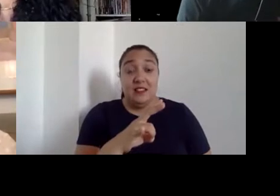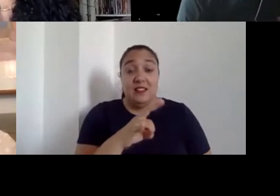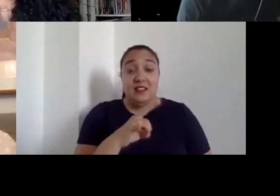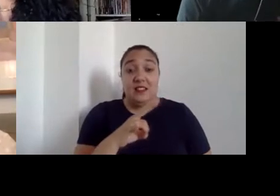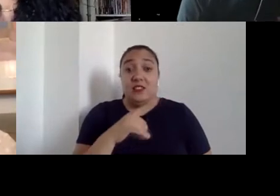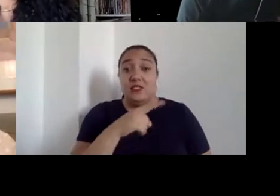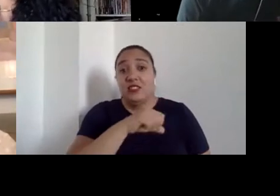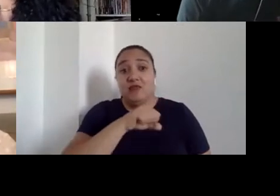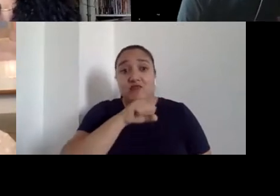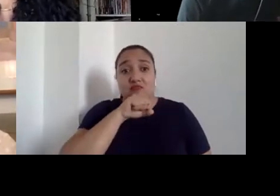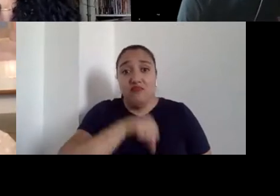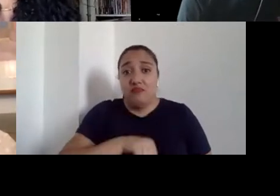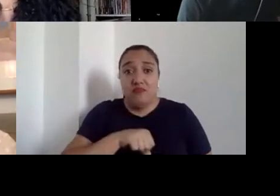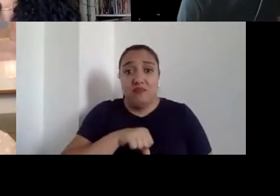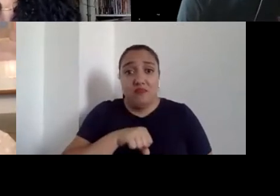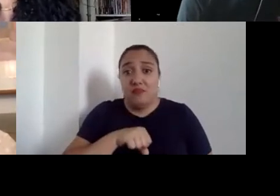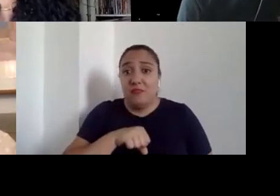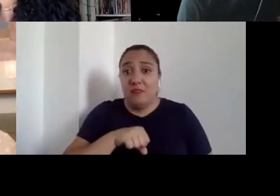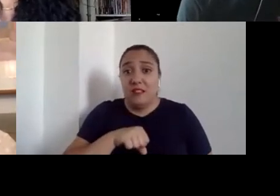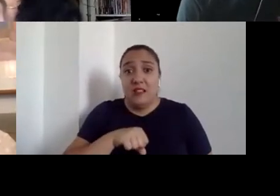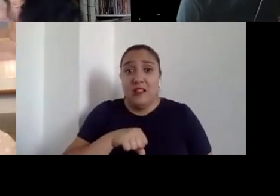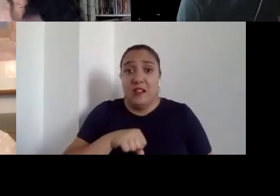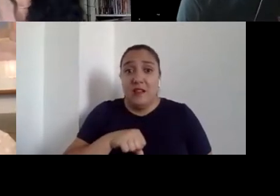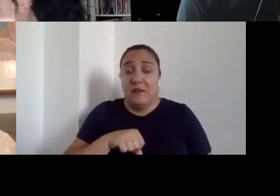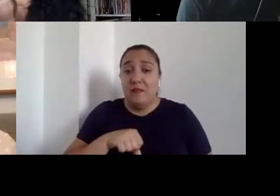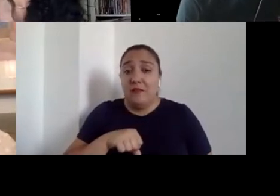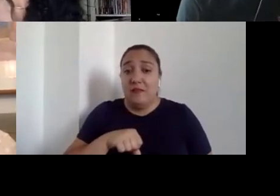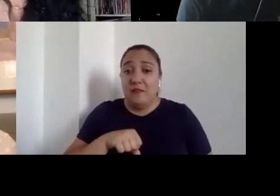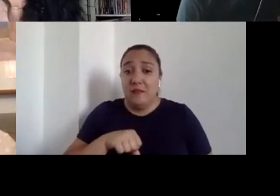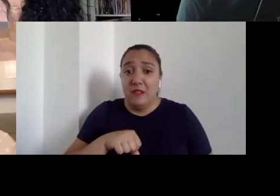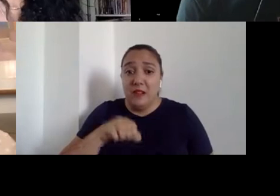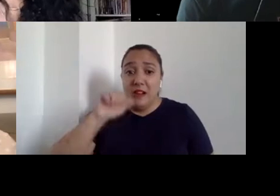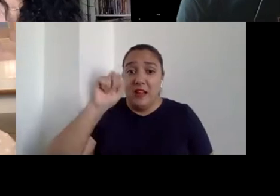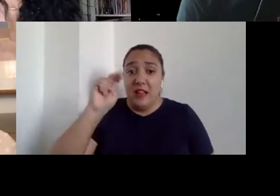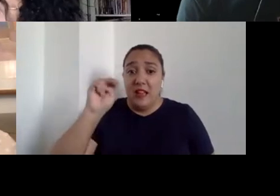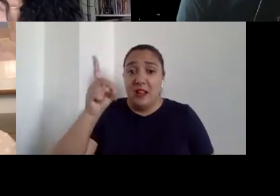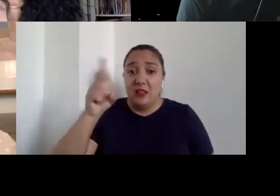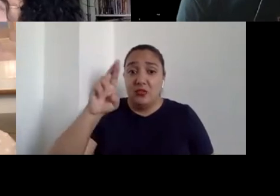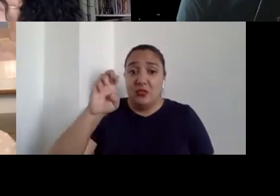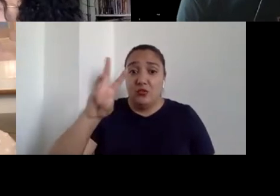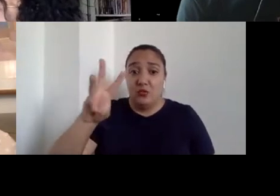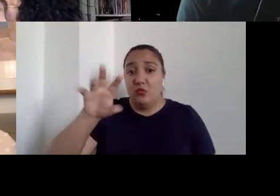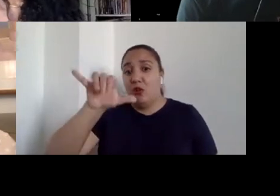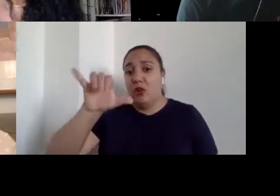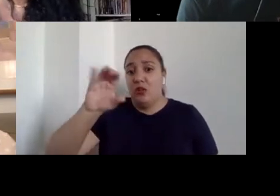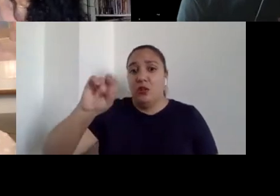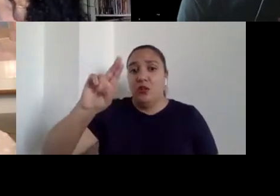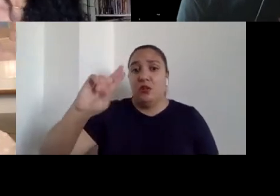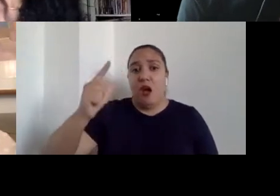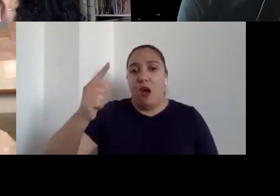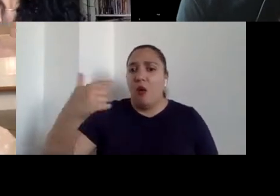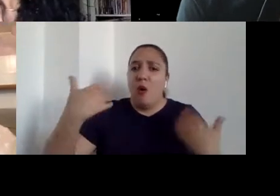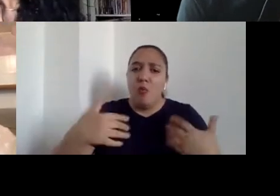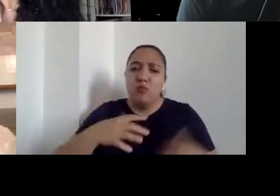but money for people to just be and do and continue and there